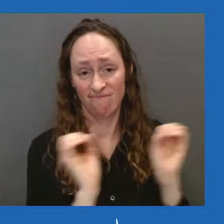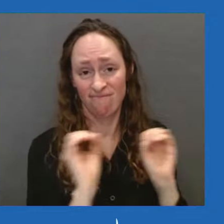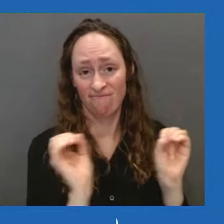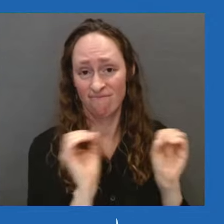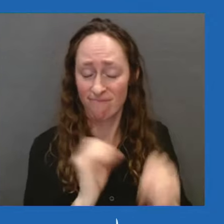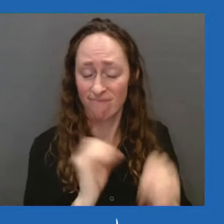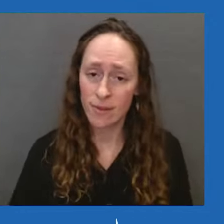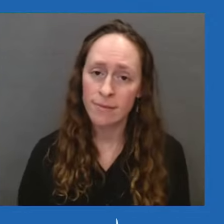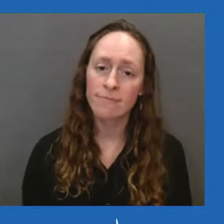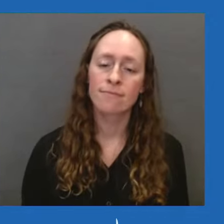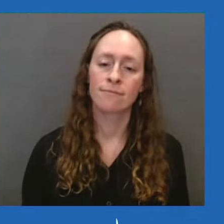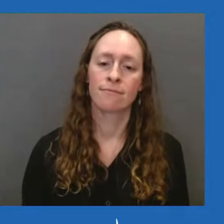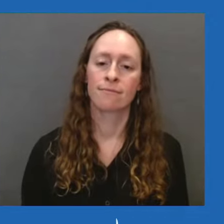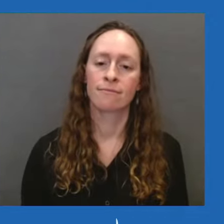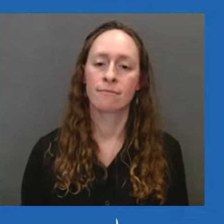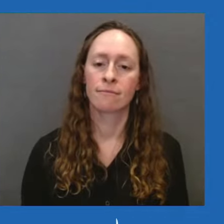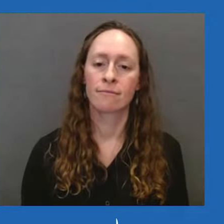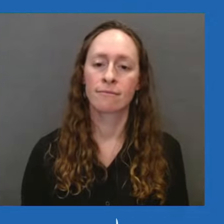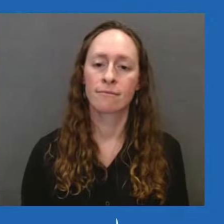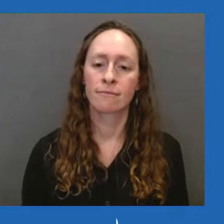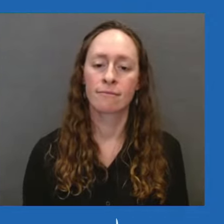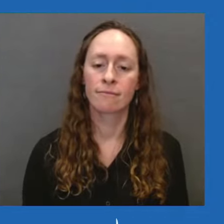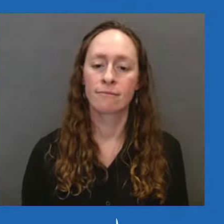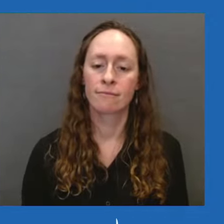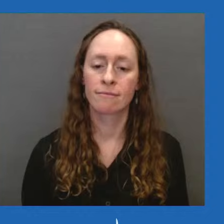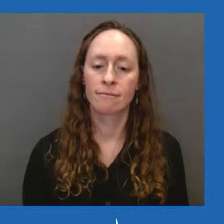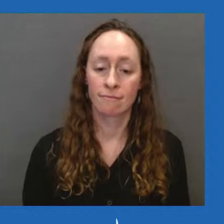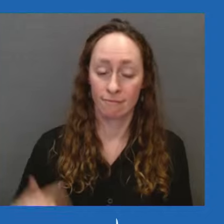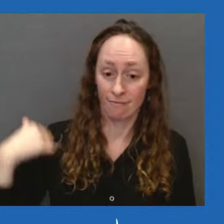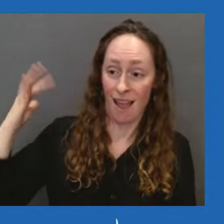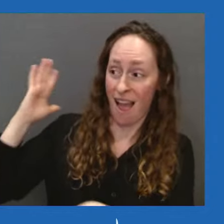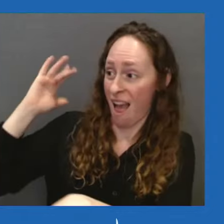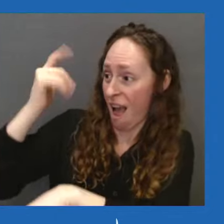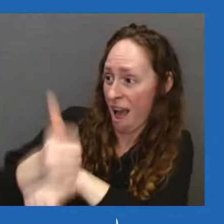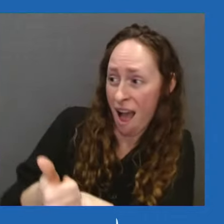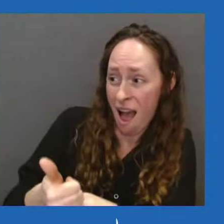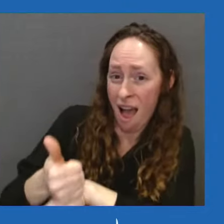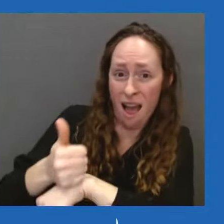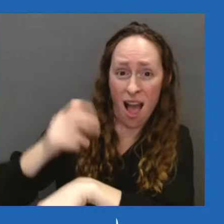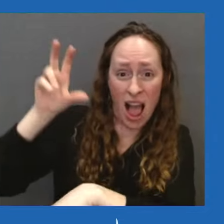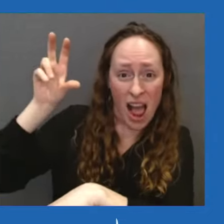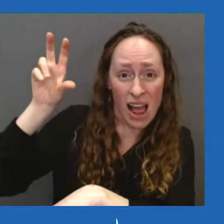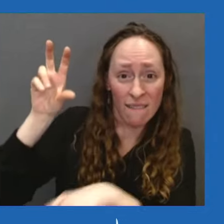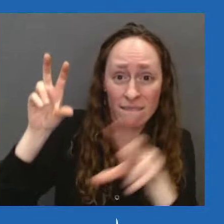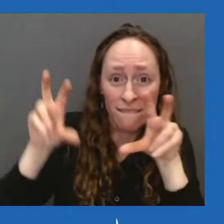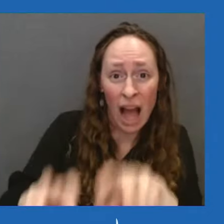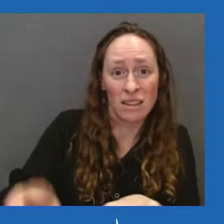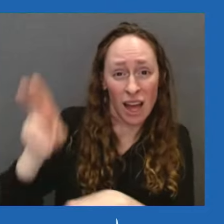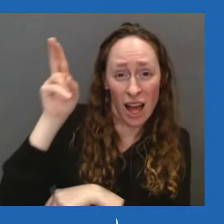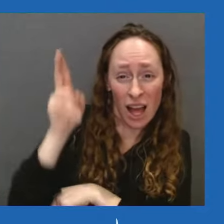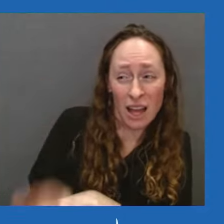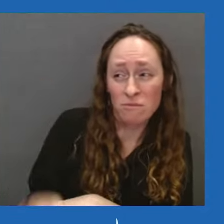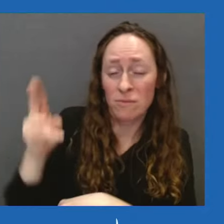is in Congresswoman Bo- -- Boebert's district. (The President makes the sign